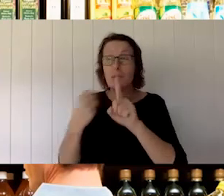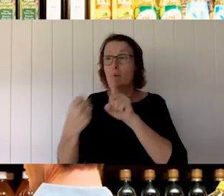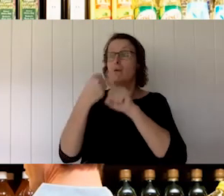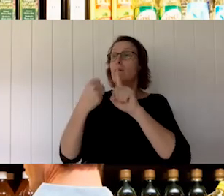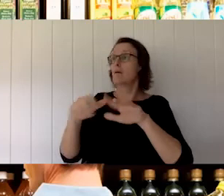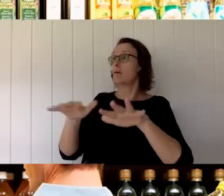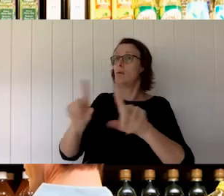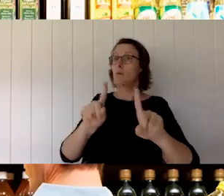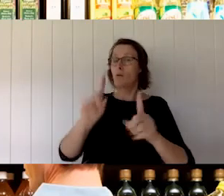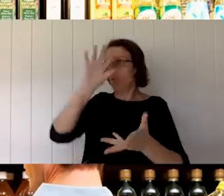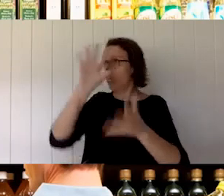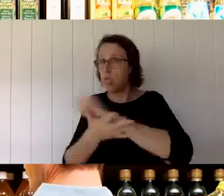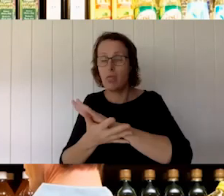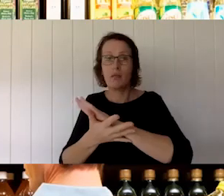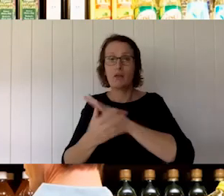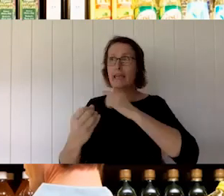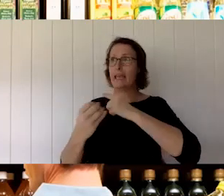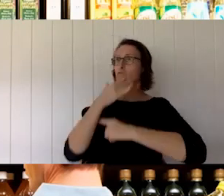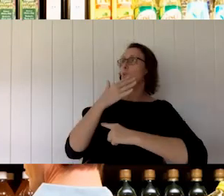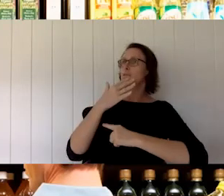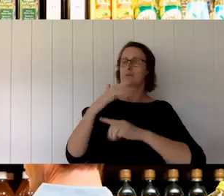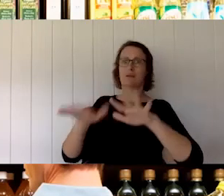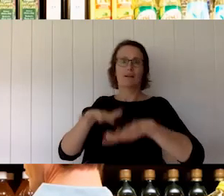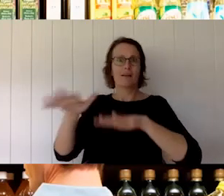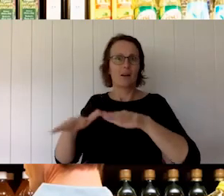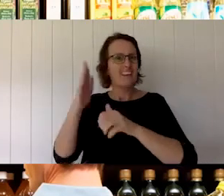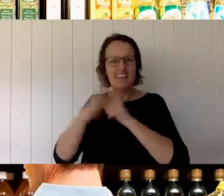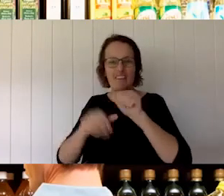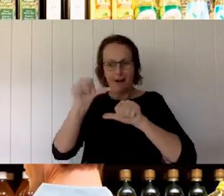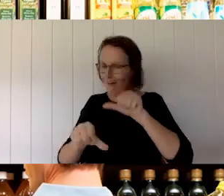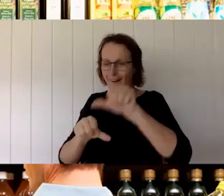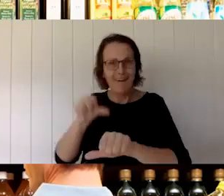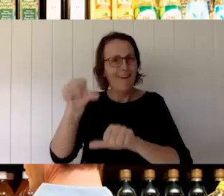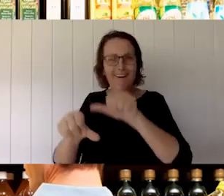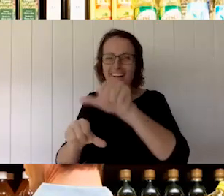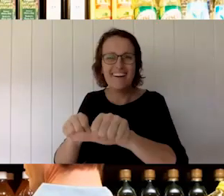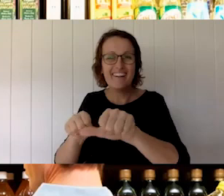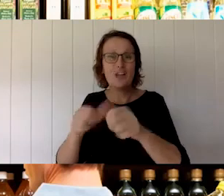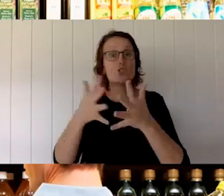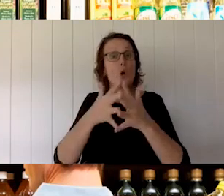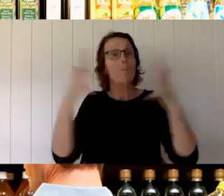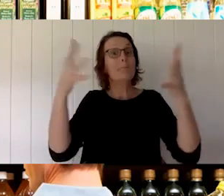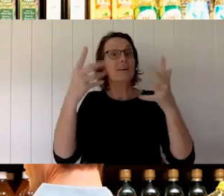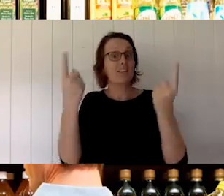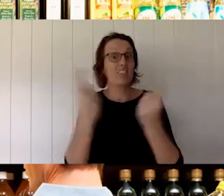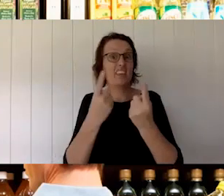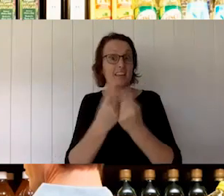our lives, or no influence at all. And large things can have a very large influence on our life, or no influence at all, and everything in